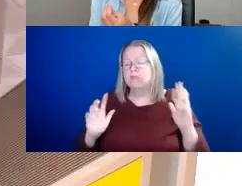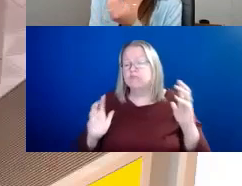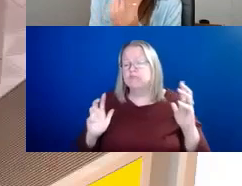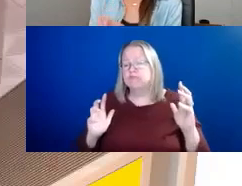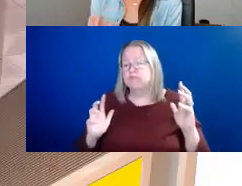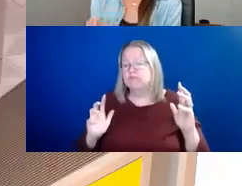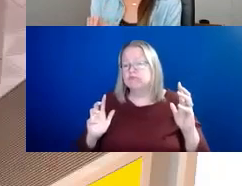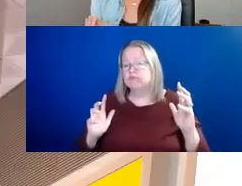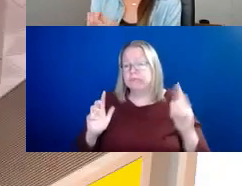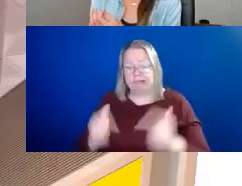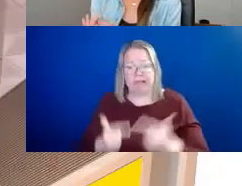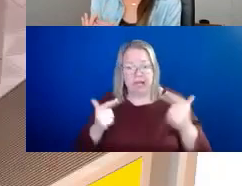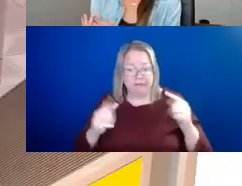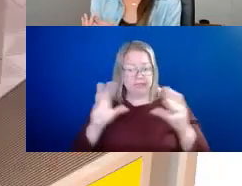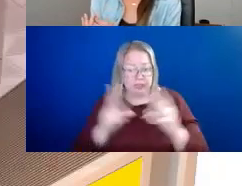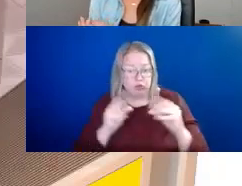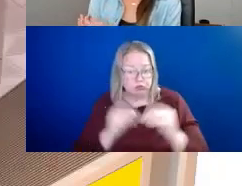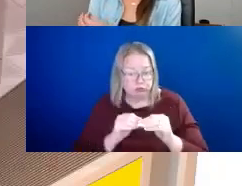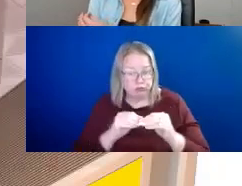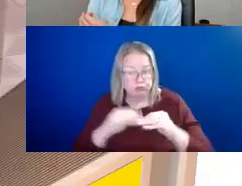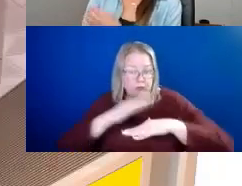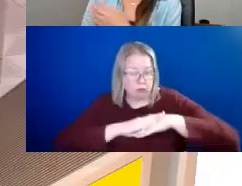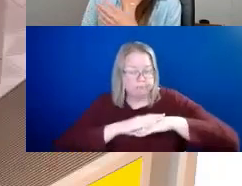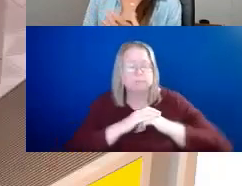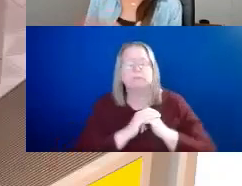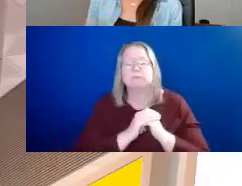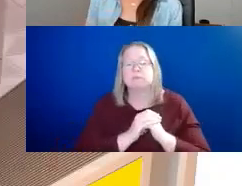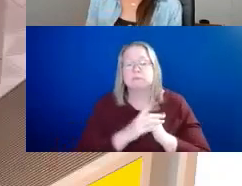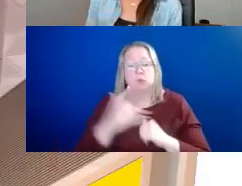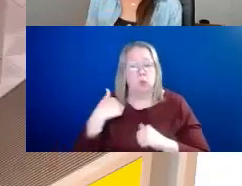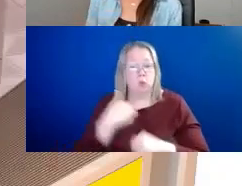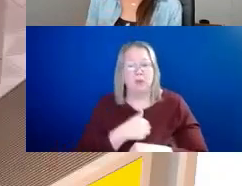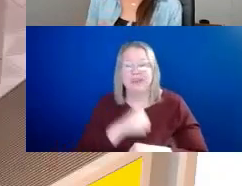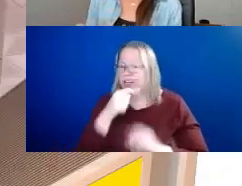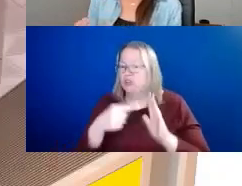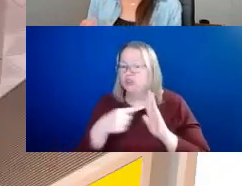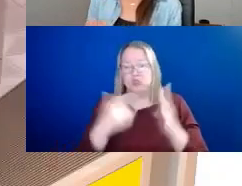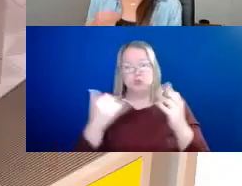live session 12:54:31 plat form. That we did not show today 12:54:34 . 12:54:38 But when we show